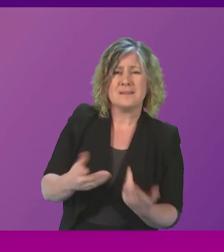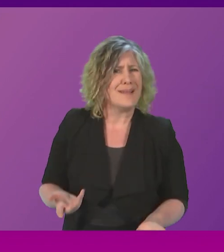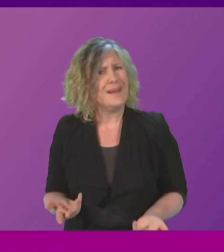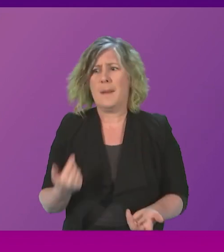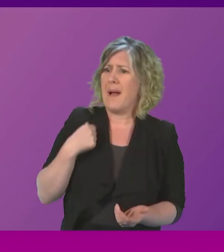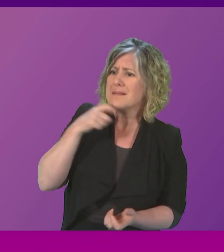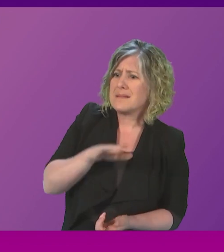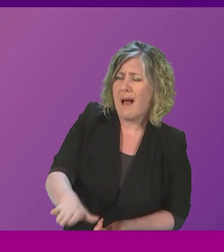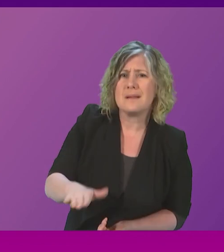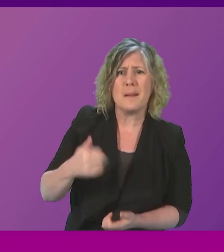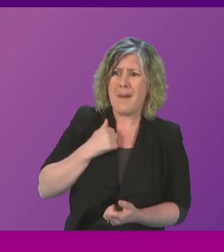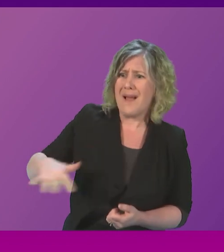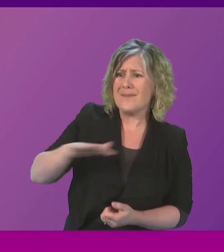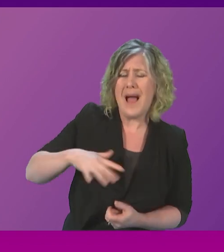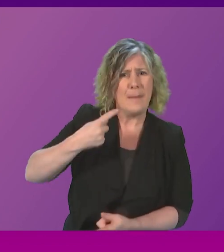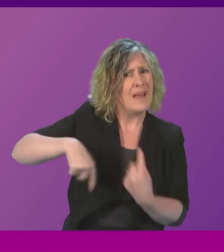my family are suffering.”